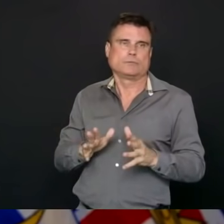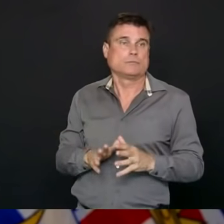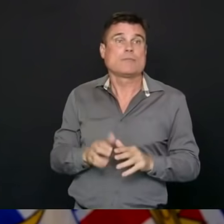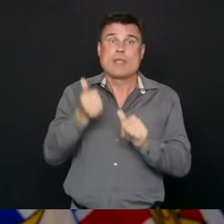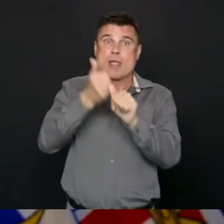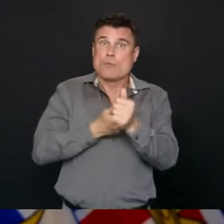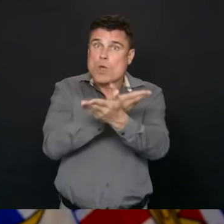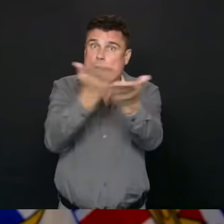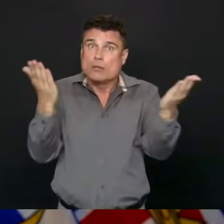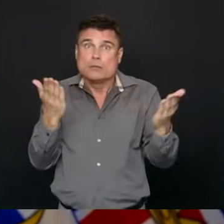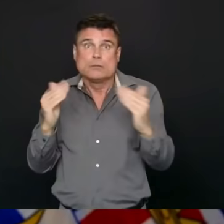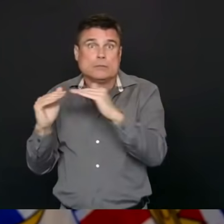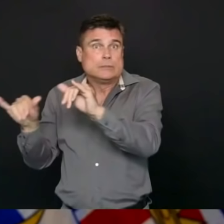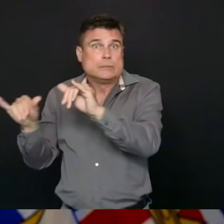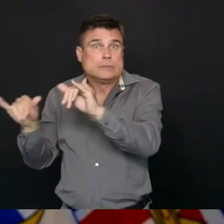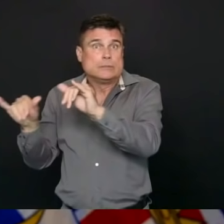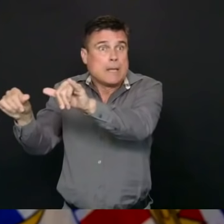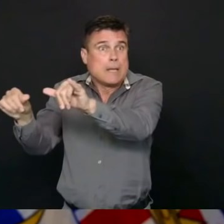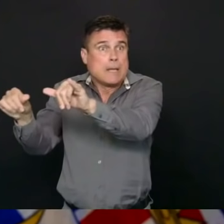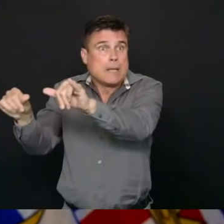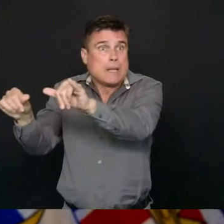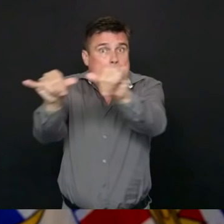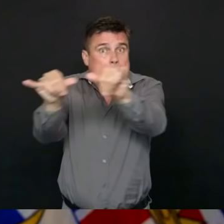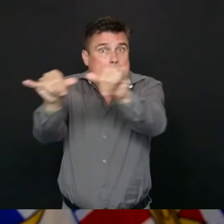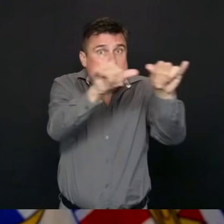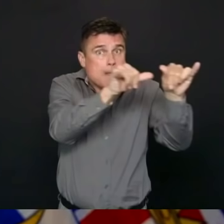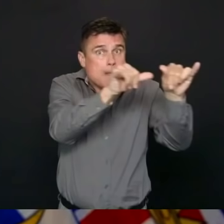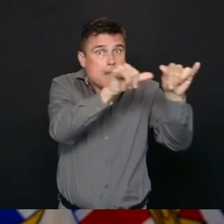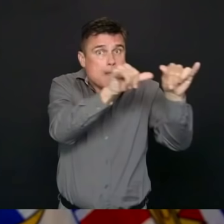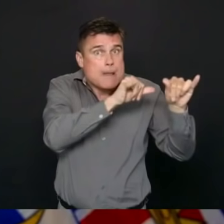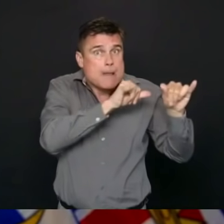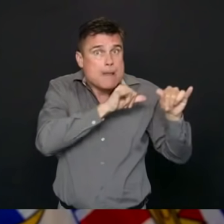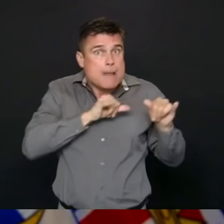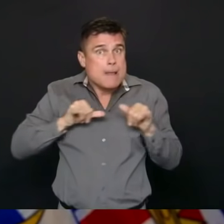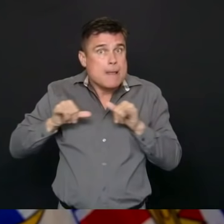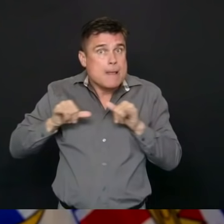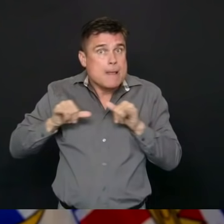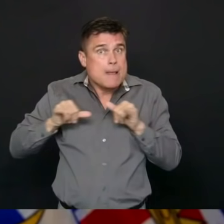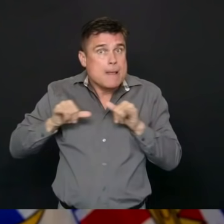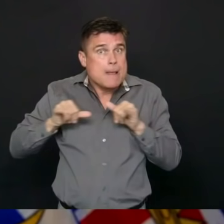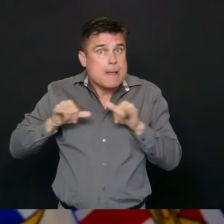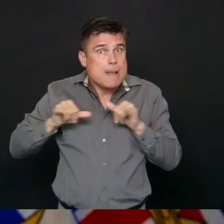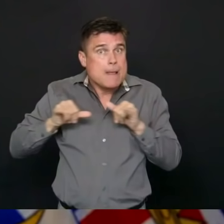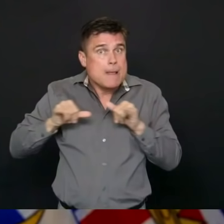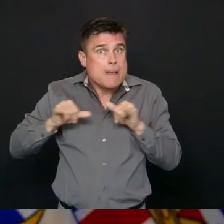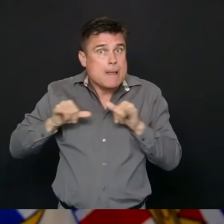connection or restart their businesses at the same time. We don't expect that on one day all of a sudden